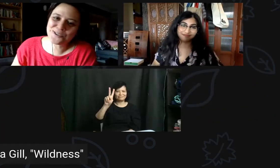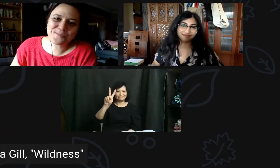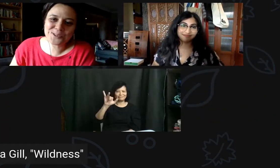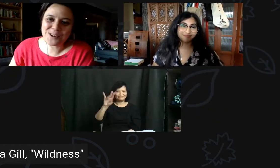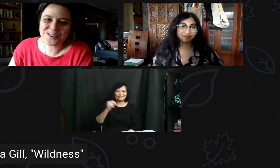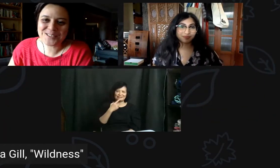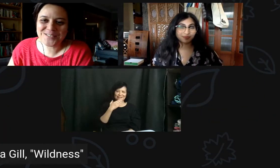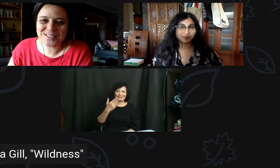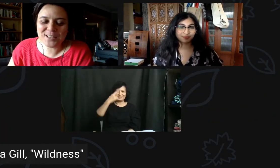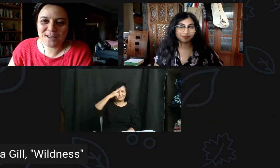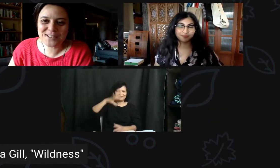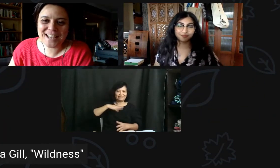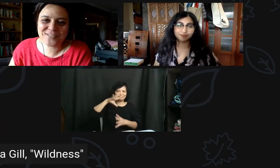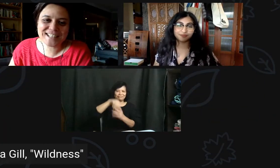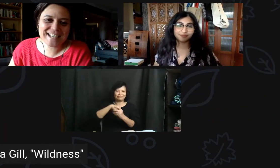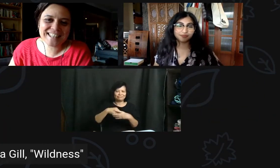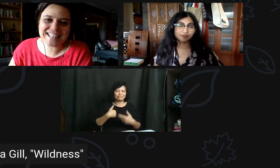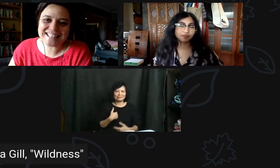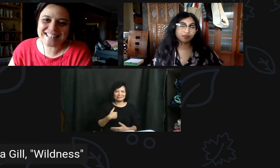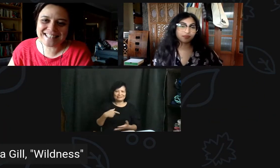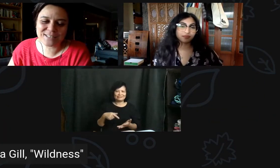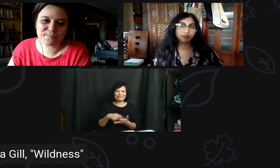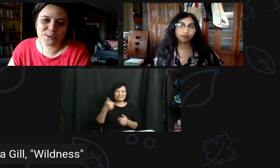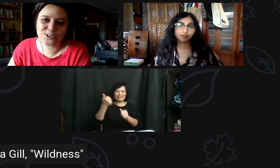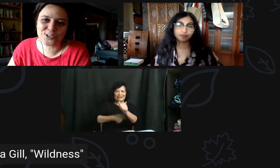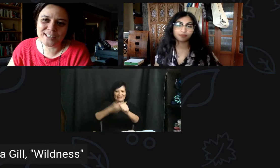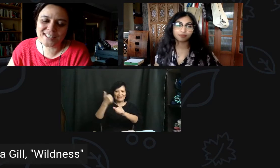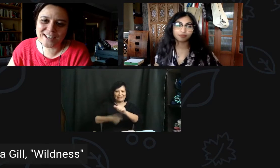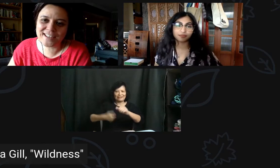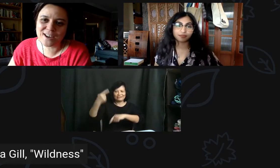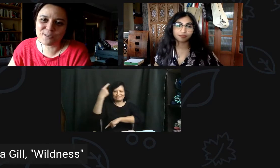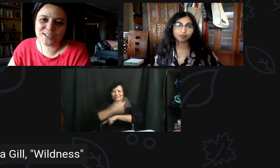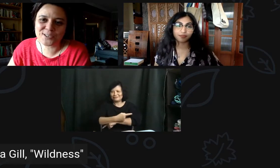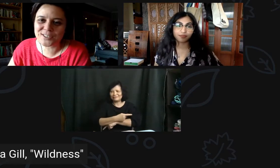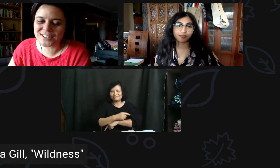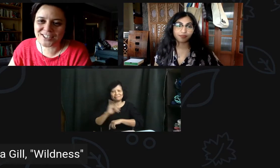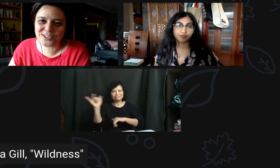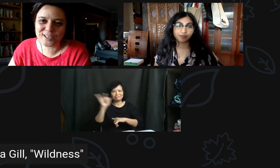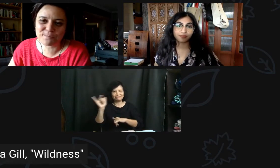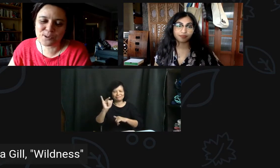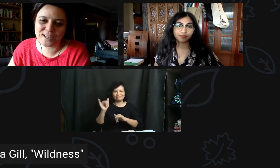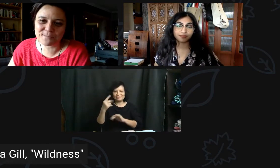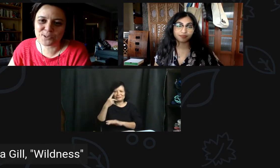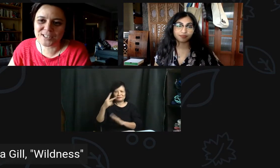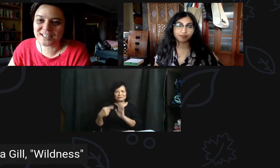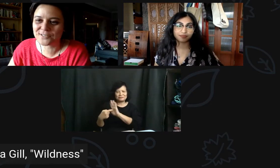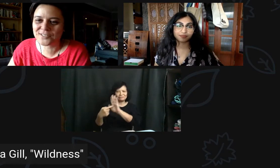You're most welcome. Sometime the everyday thing isn't in poetry, staring out of window is such a great poetic motif.